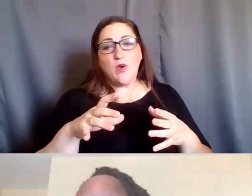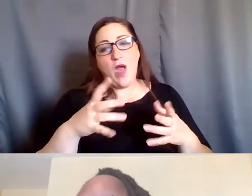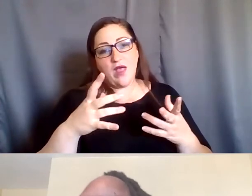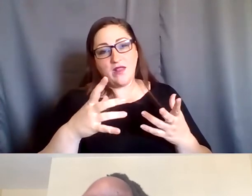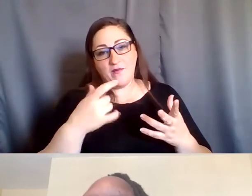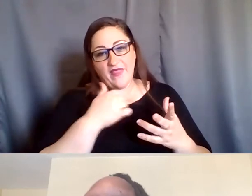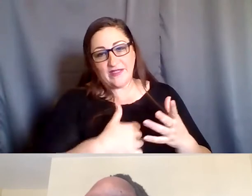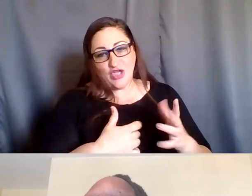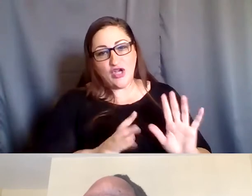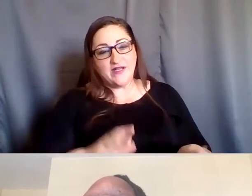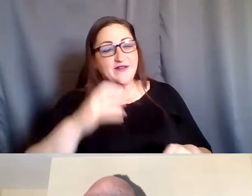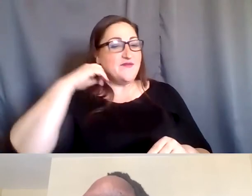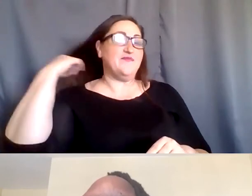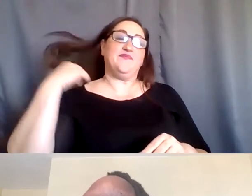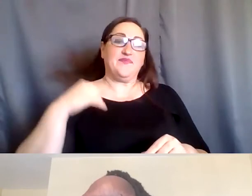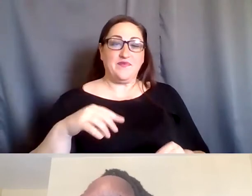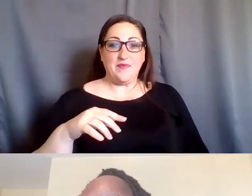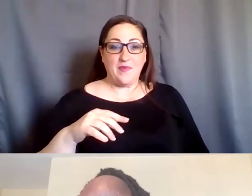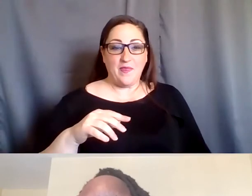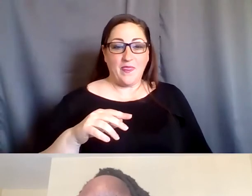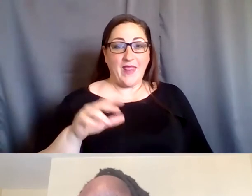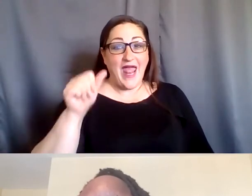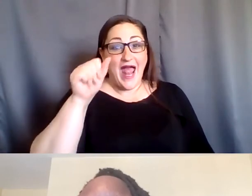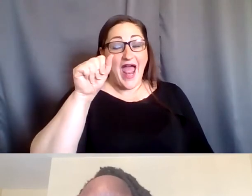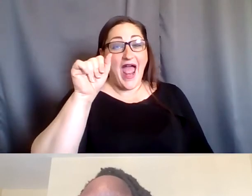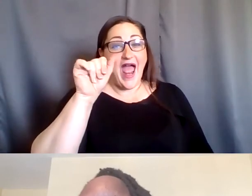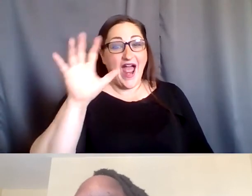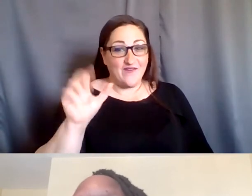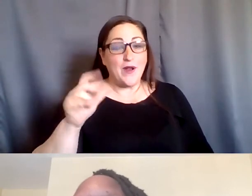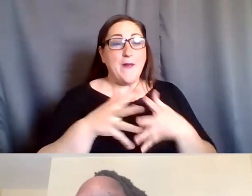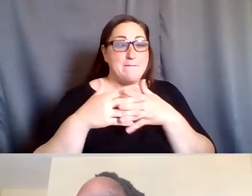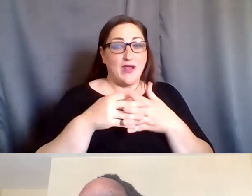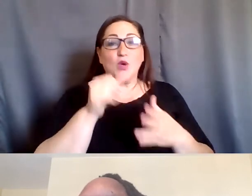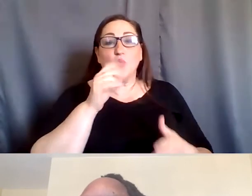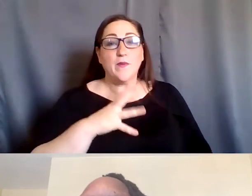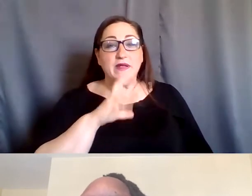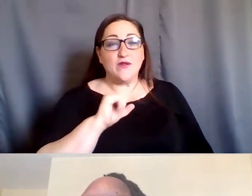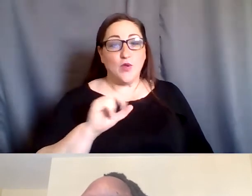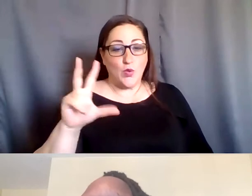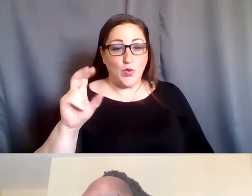I’m an African American woman in her 30s. I’m wearing a pink sweater.